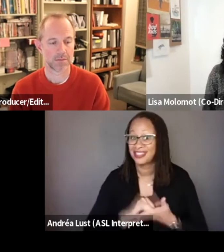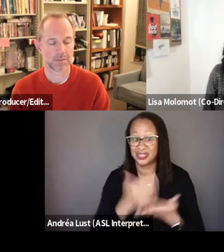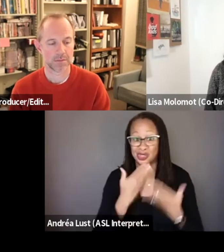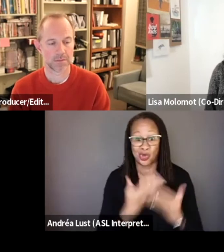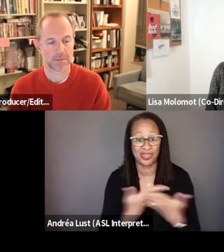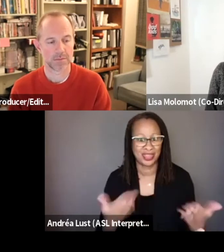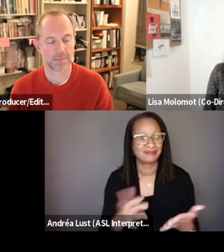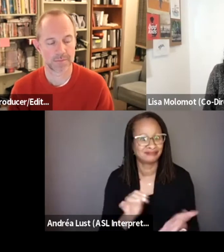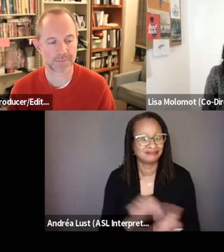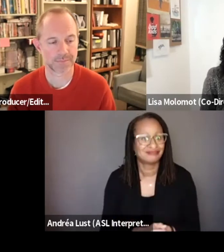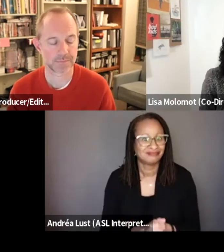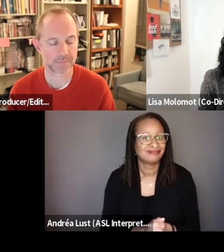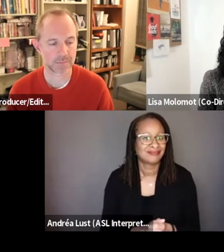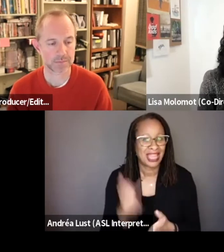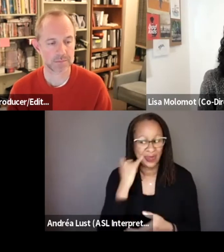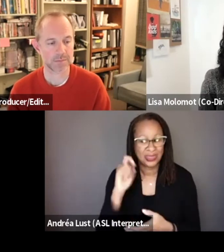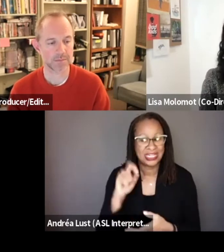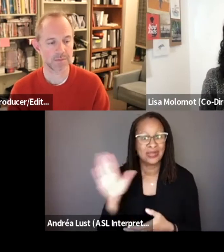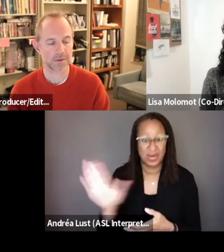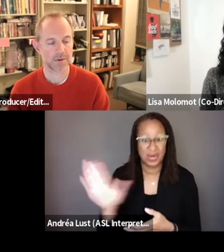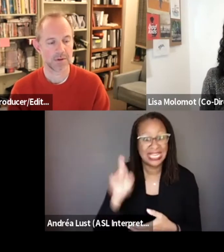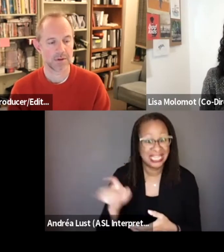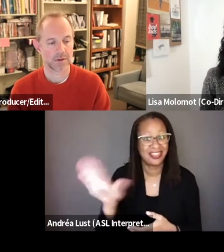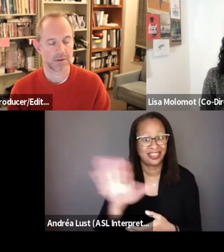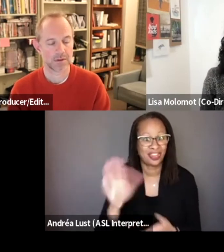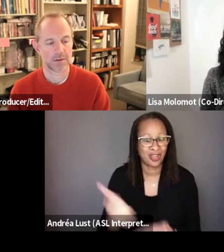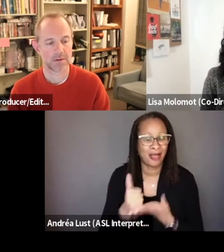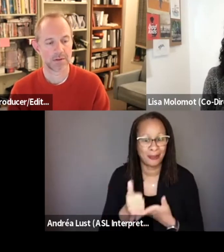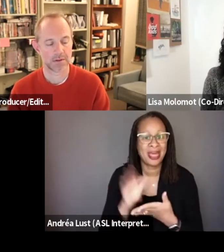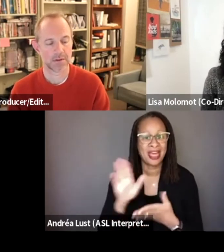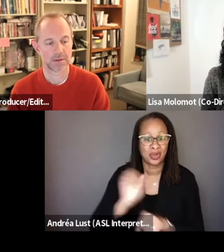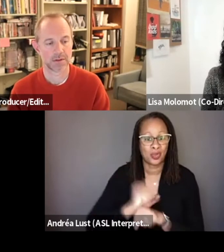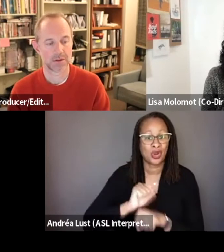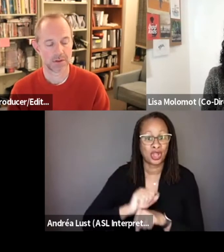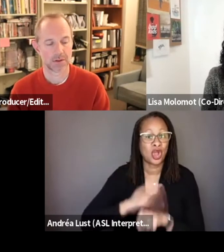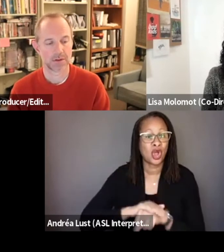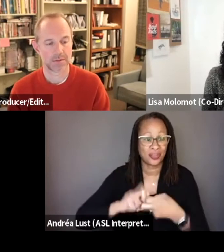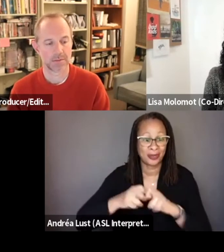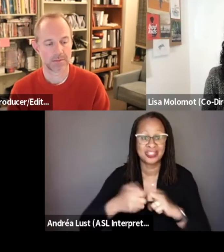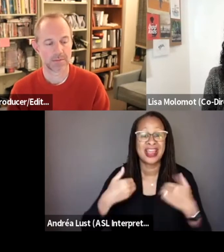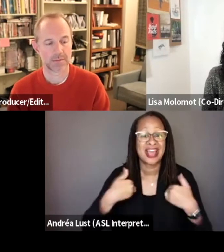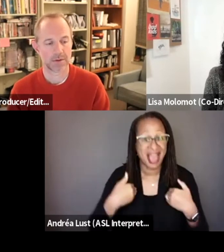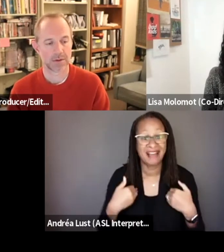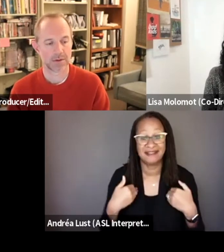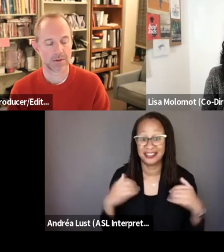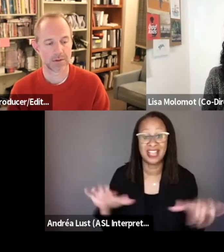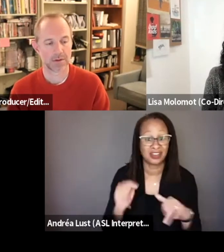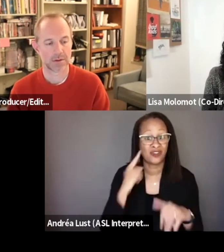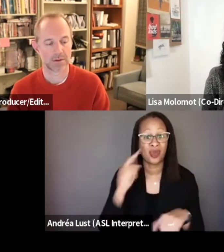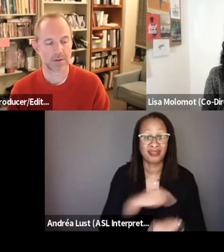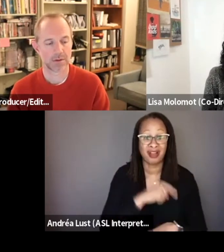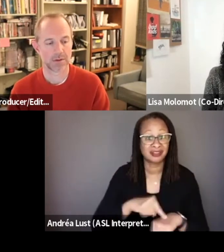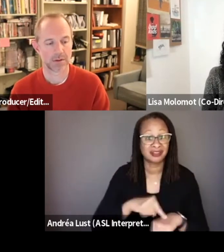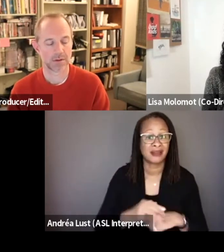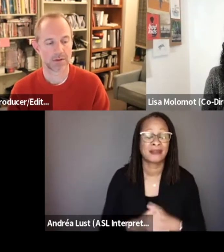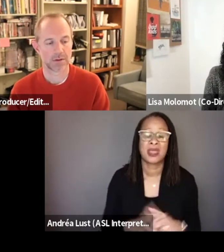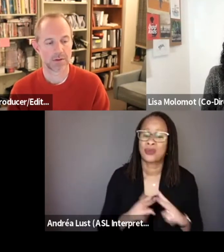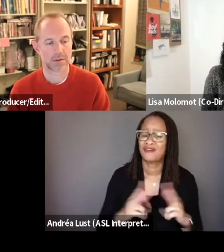because if we need their help, they're the ones working on this issue and have been for a long time. So we're very grateful